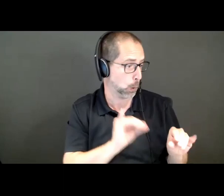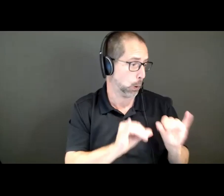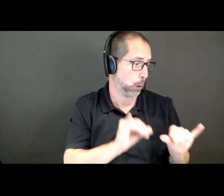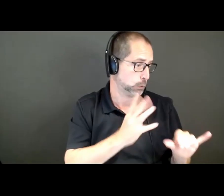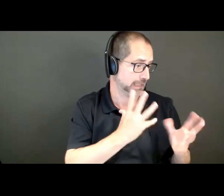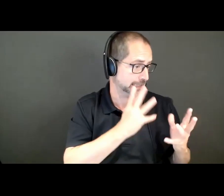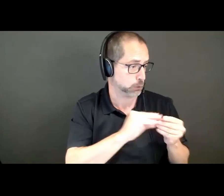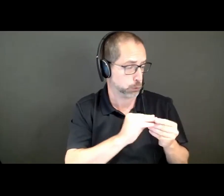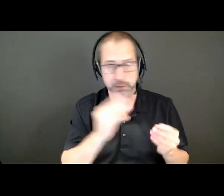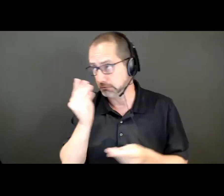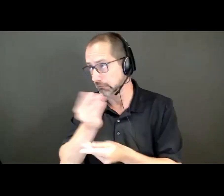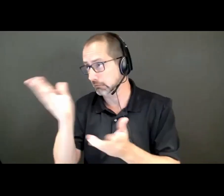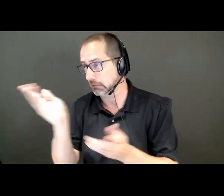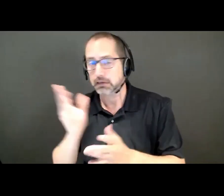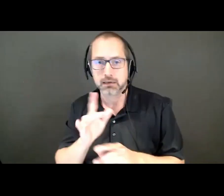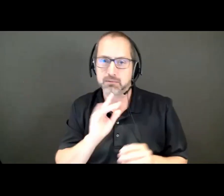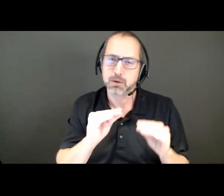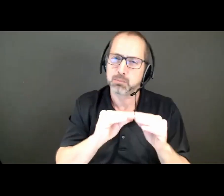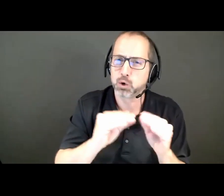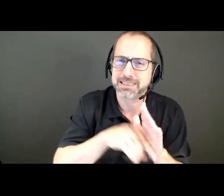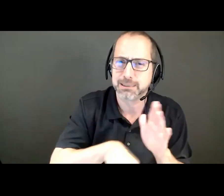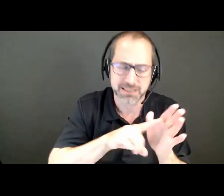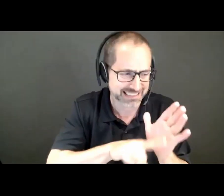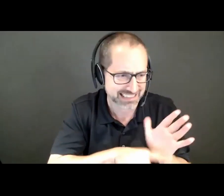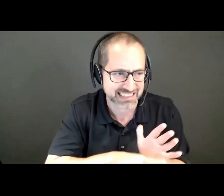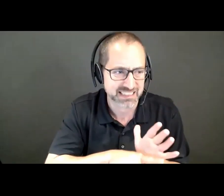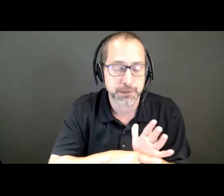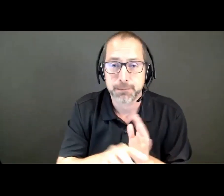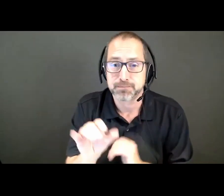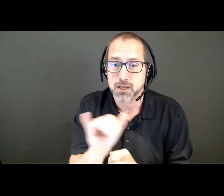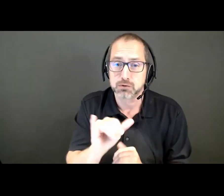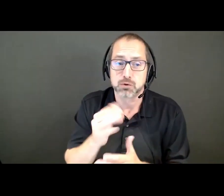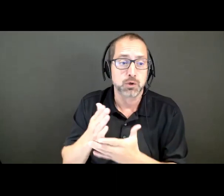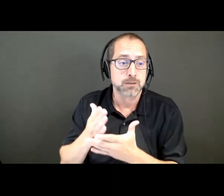currently available research mostly comes from high income countries, and we definitely need more